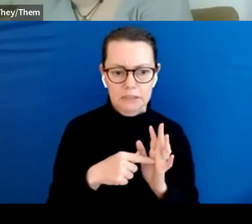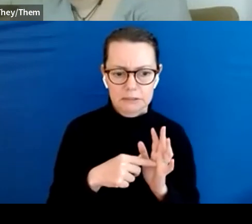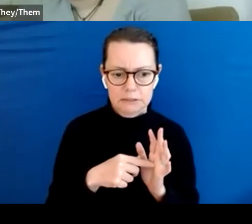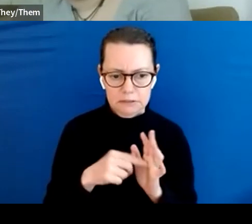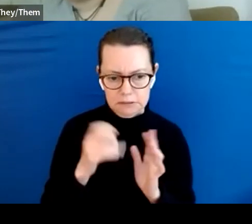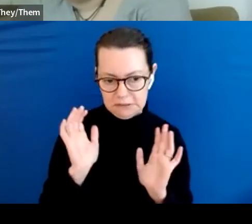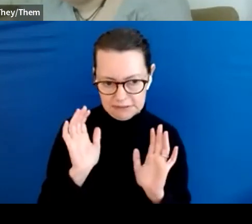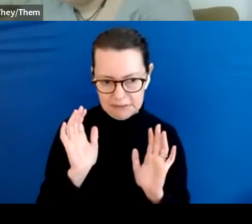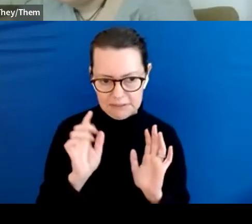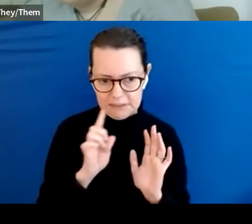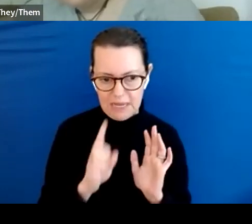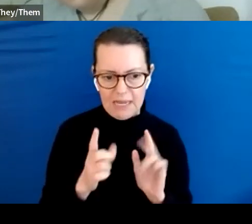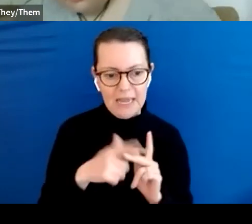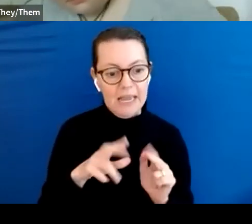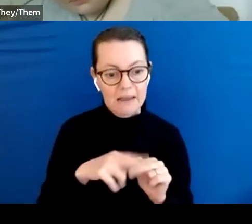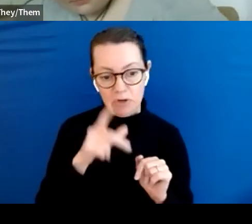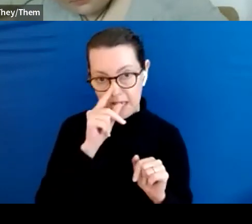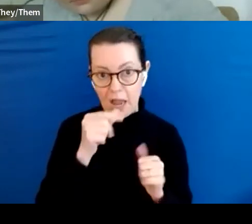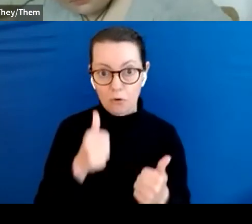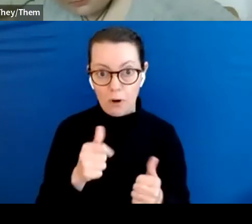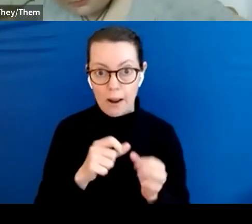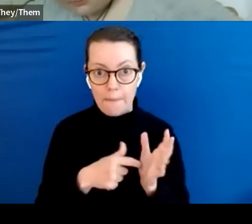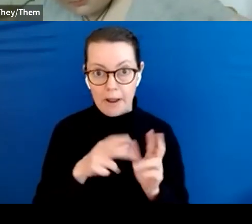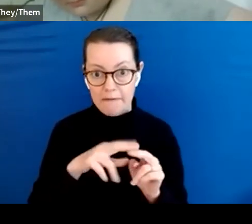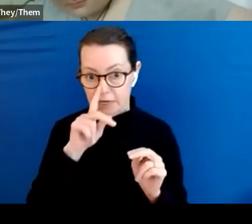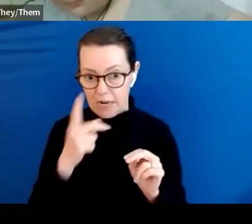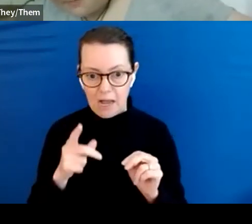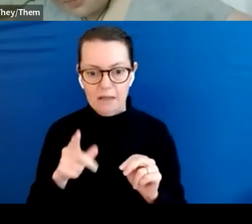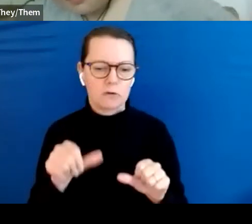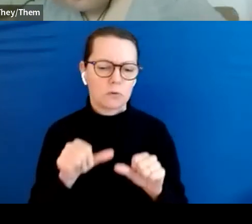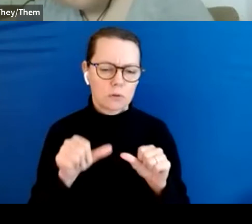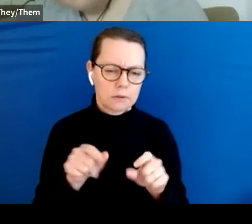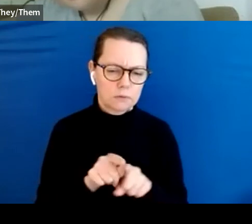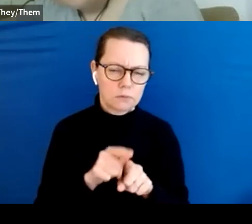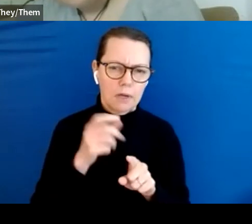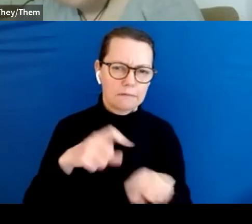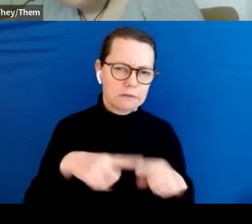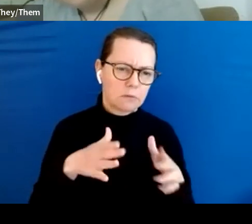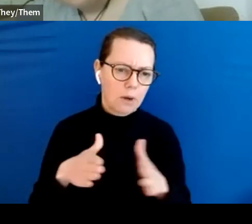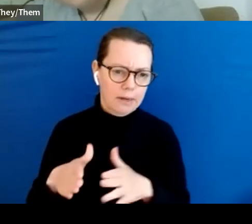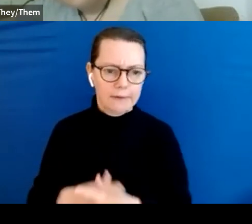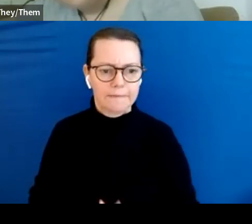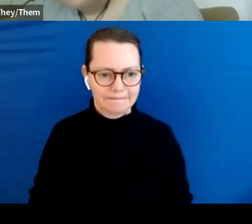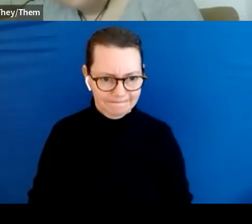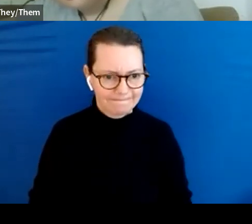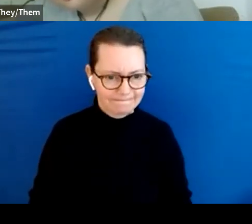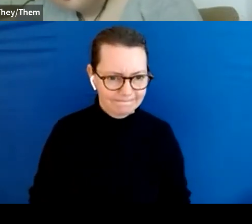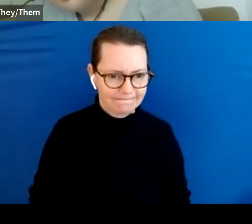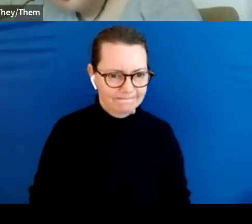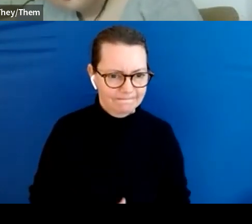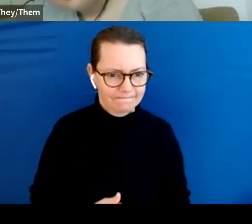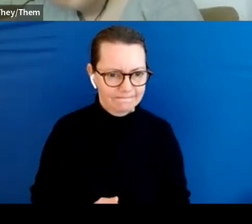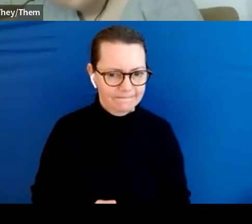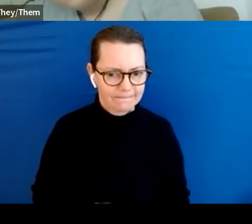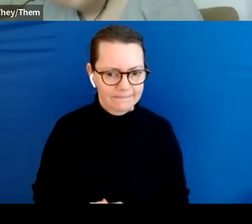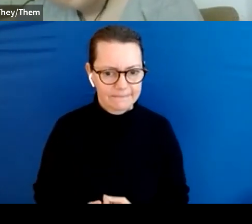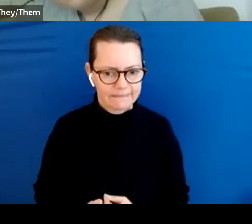But yeah, I just wanted to kind of, yeah, stress if you can do it great but if you can't that is ok to there's other ways to do it.